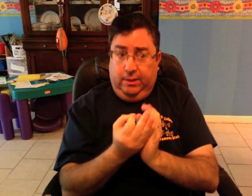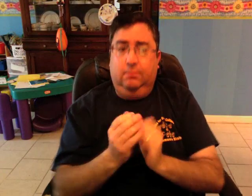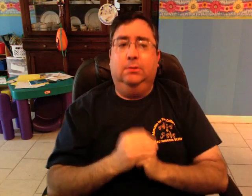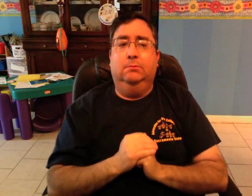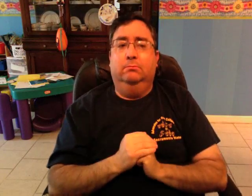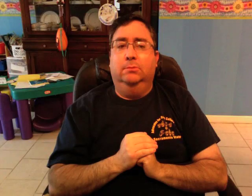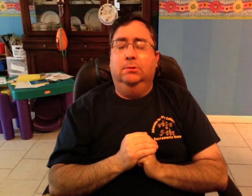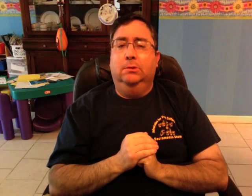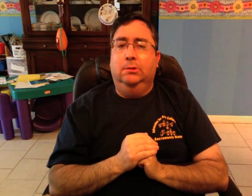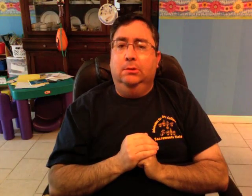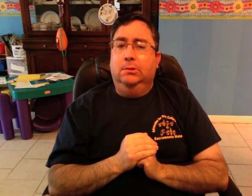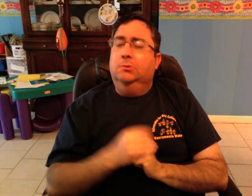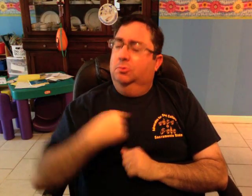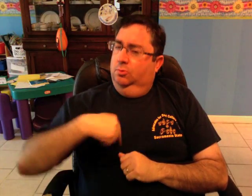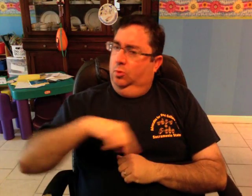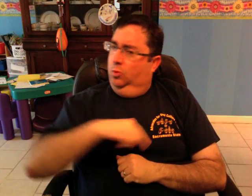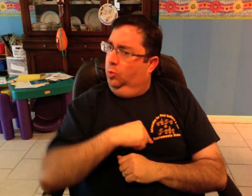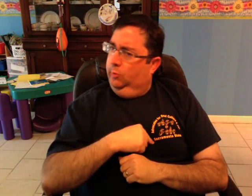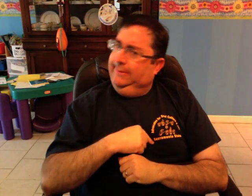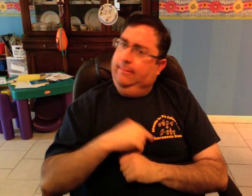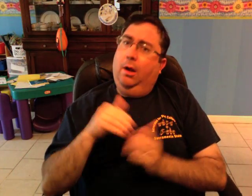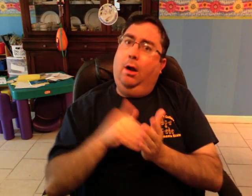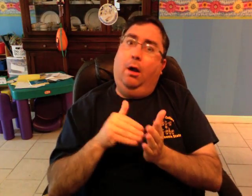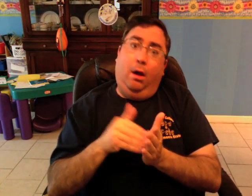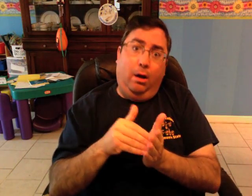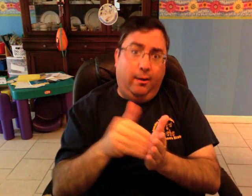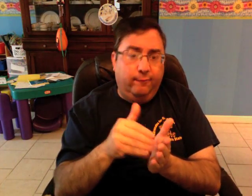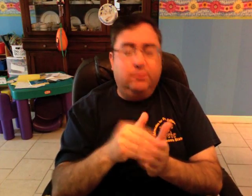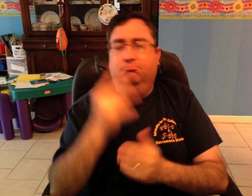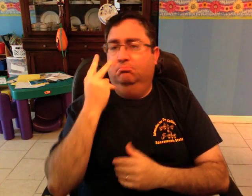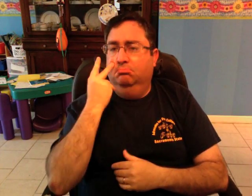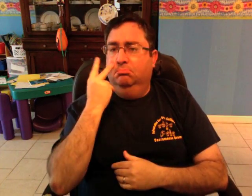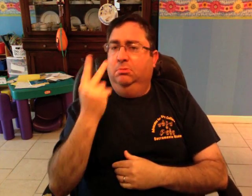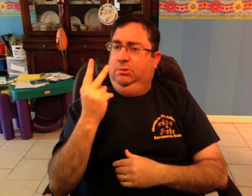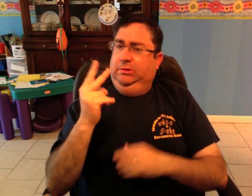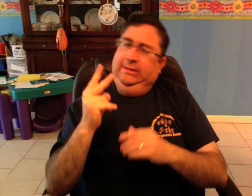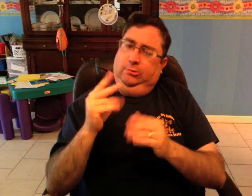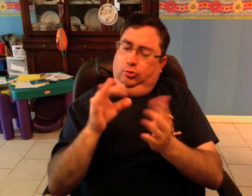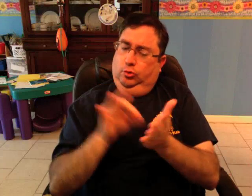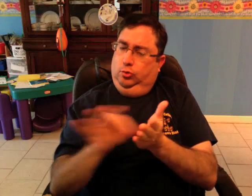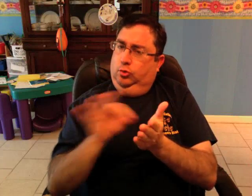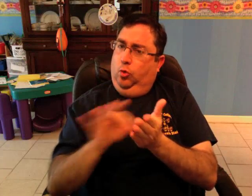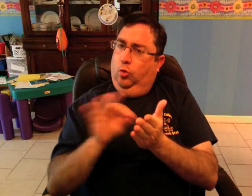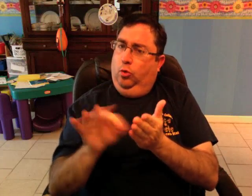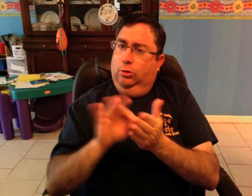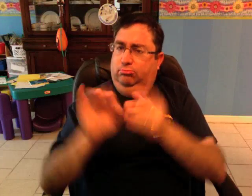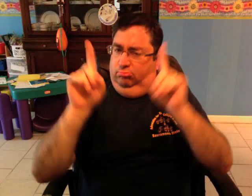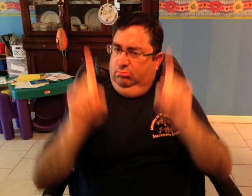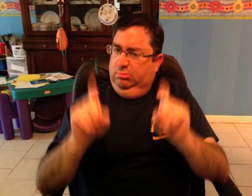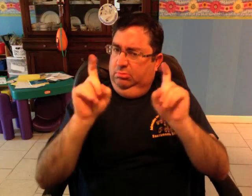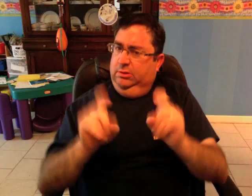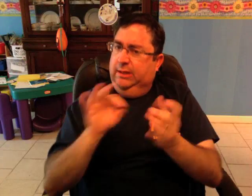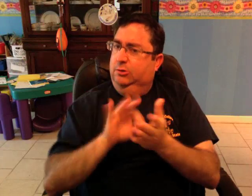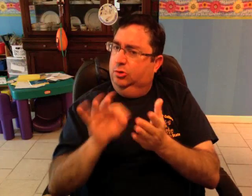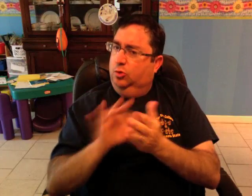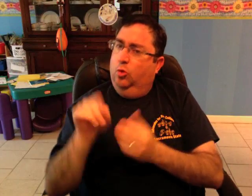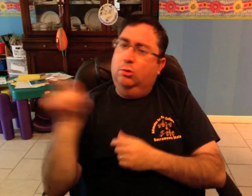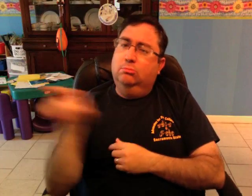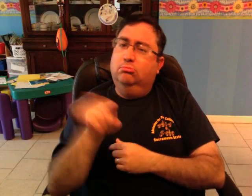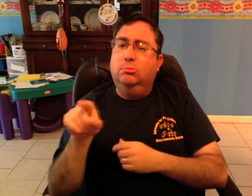We often see test scores from schools for the Deaf